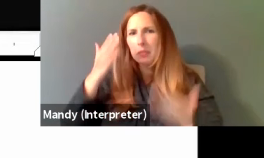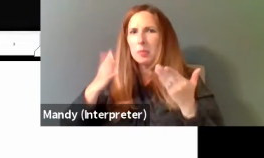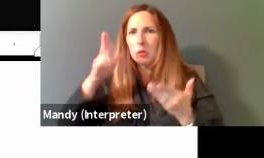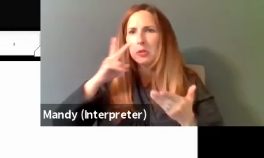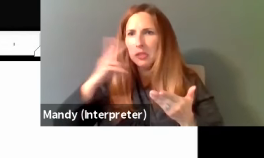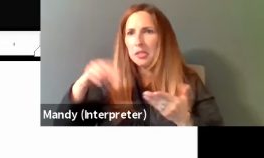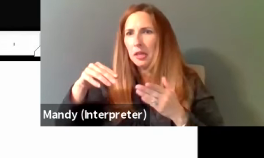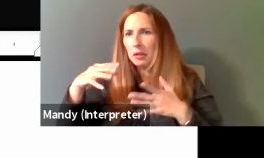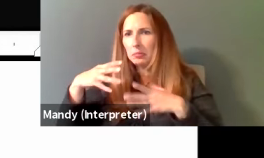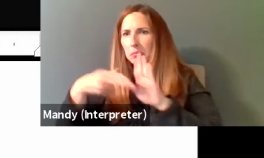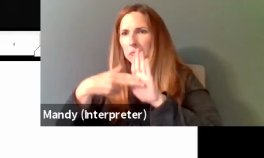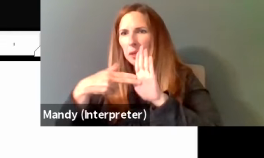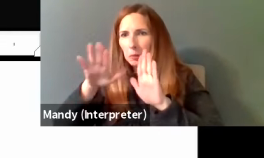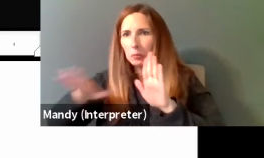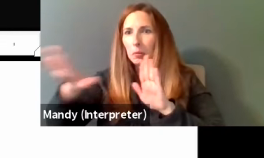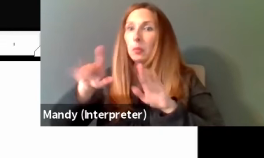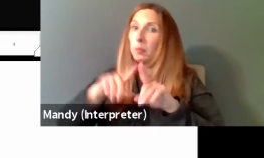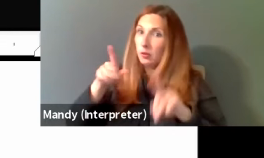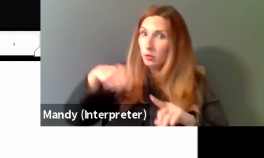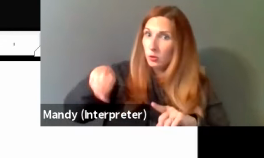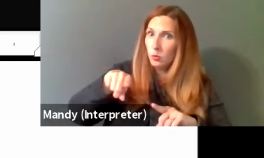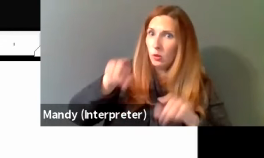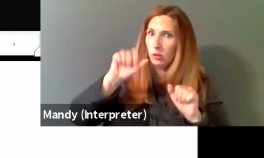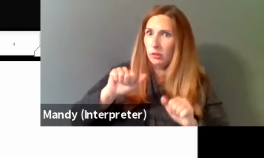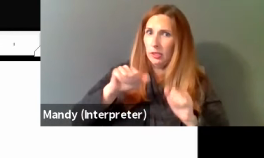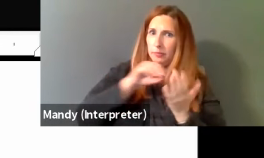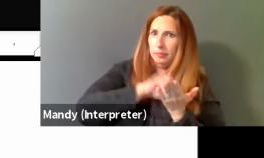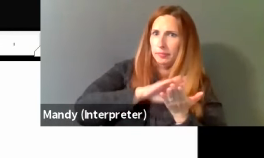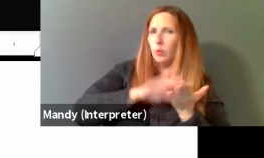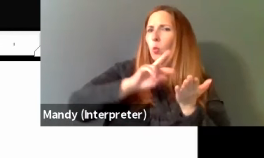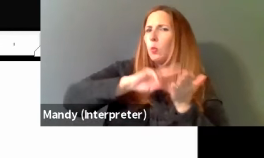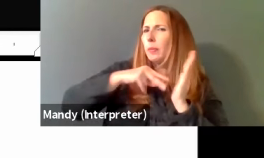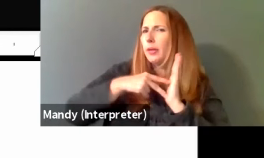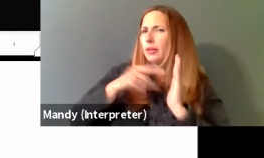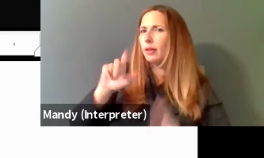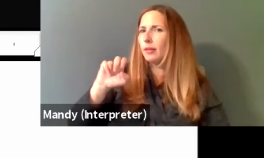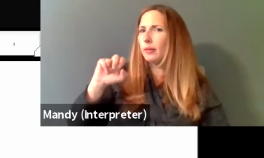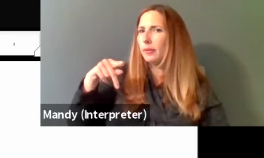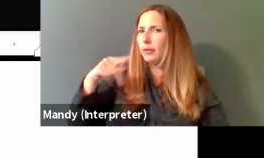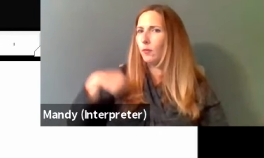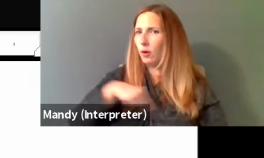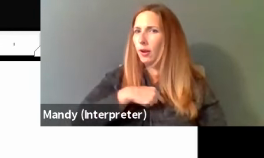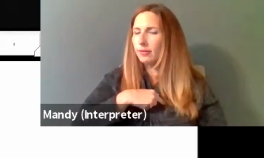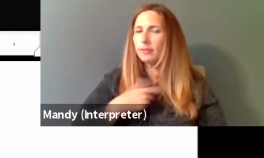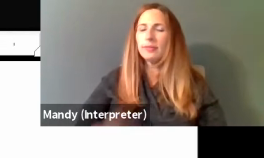but you get to sort of define it yourself inside of your plan. Language access plans are tailored